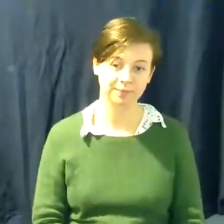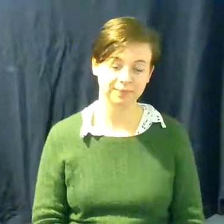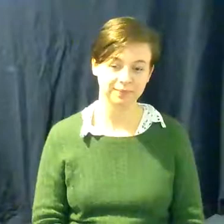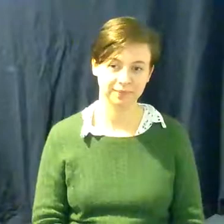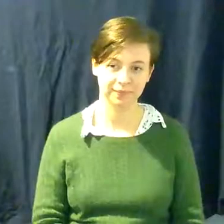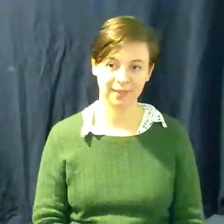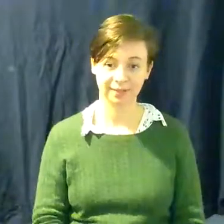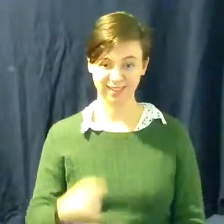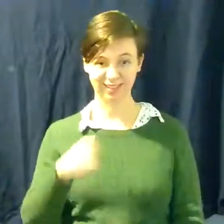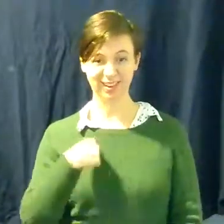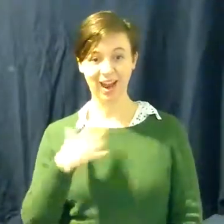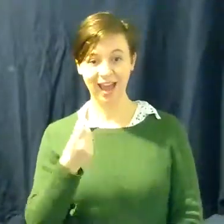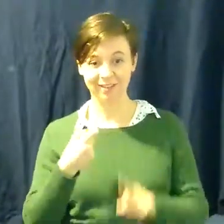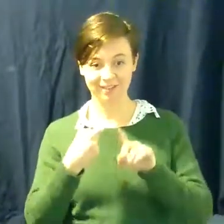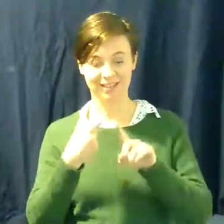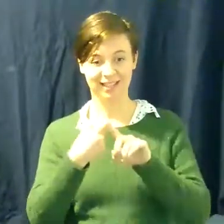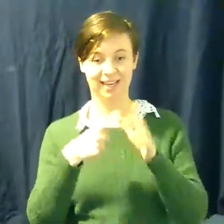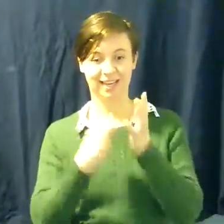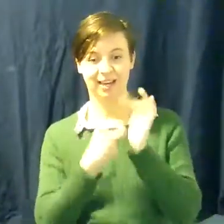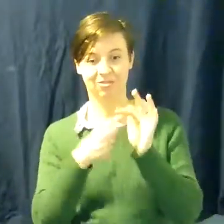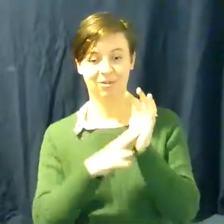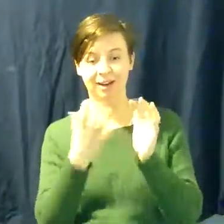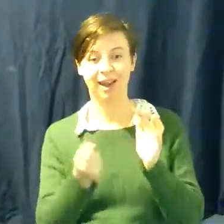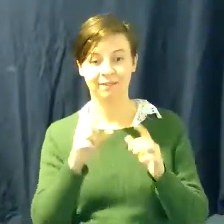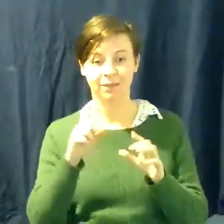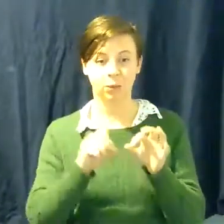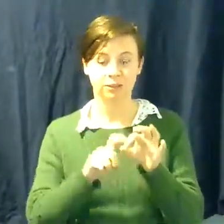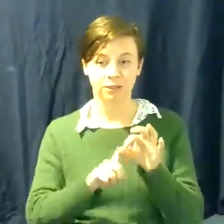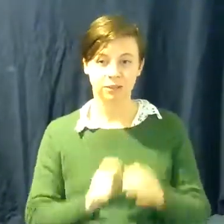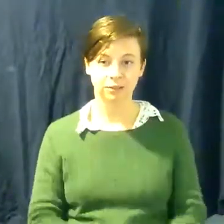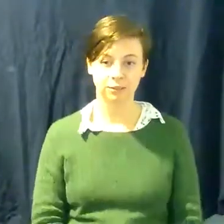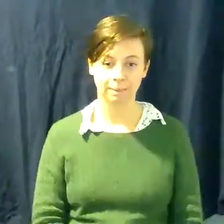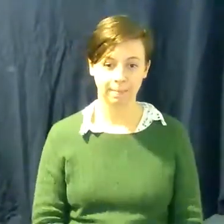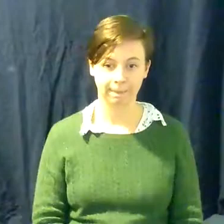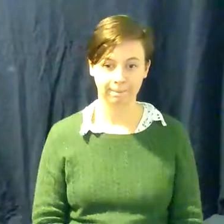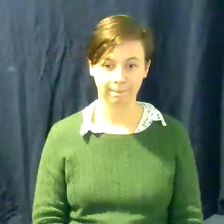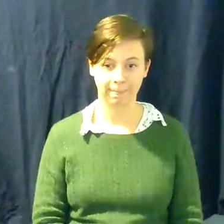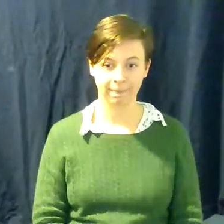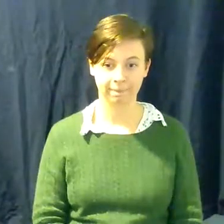any hands up or comments? Not yet. I have a question